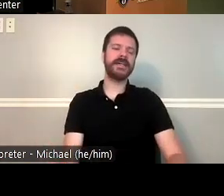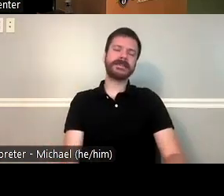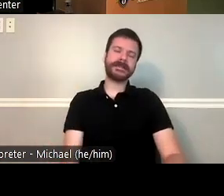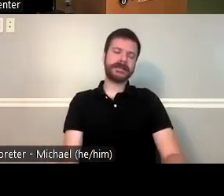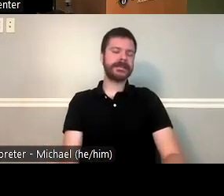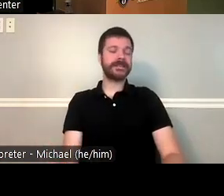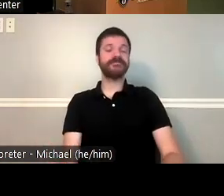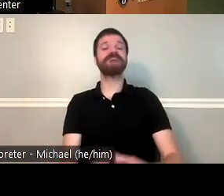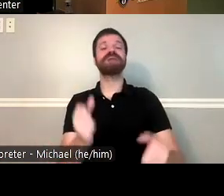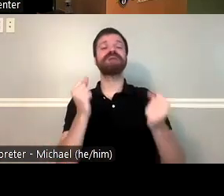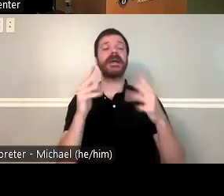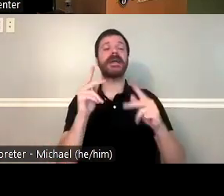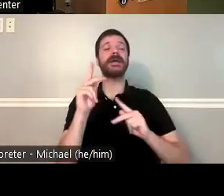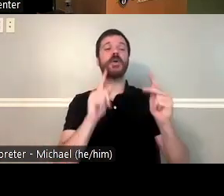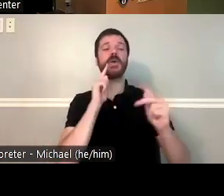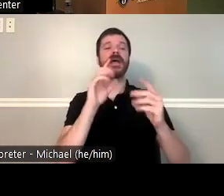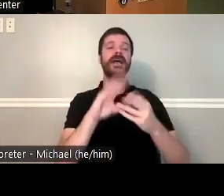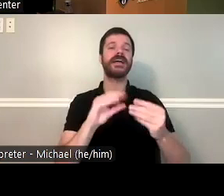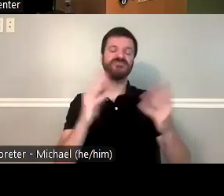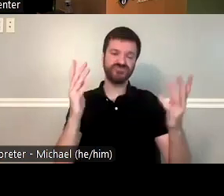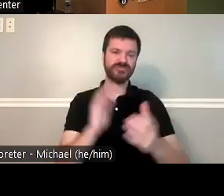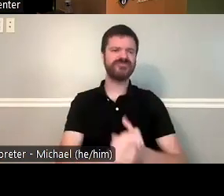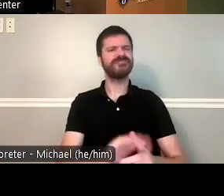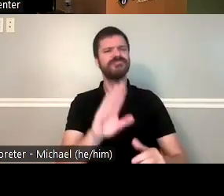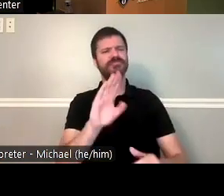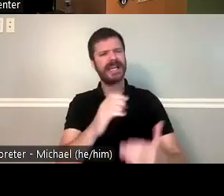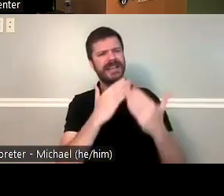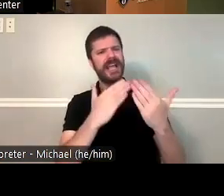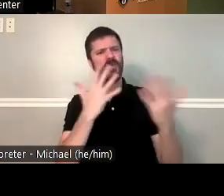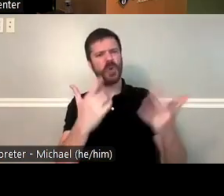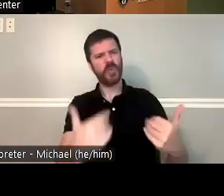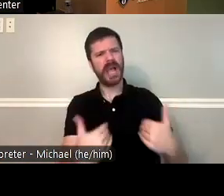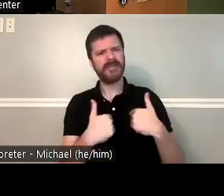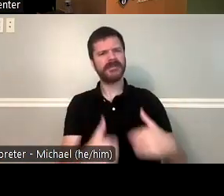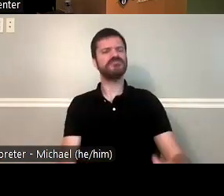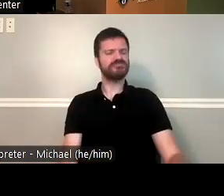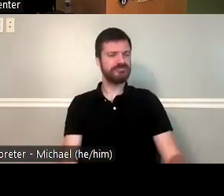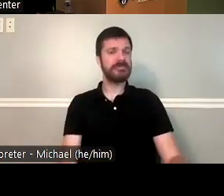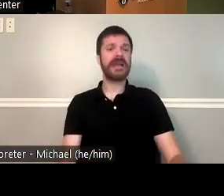just say uh you know be grateful for what you have at least you have another child